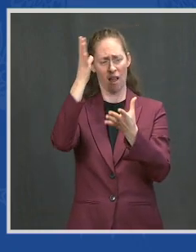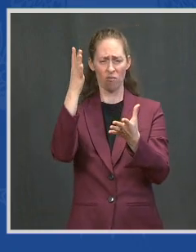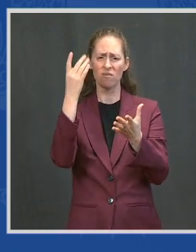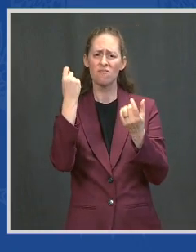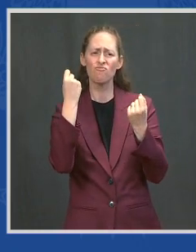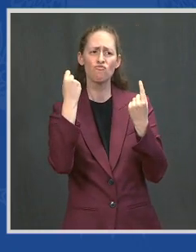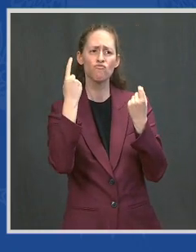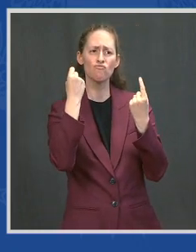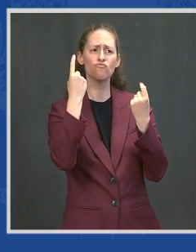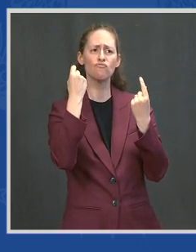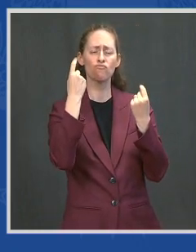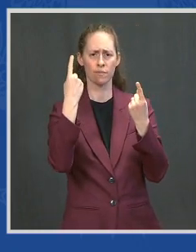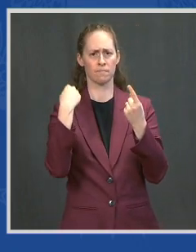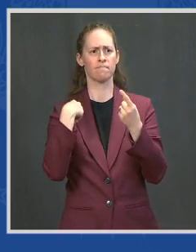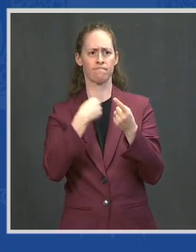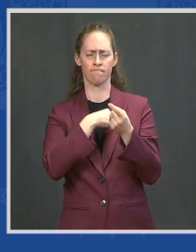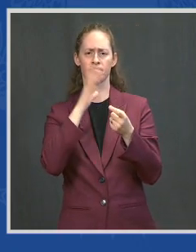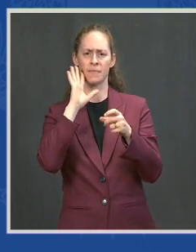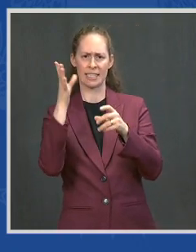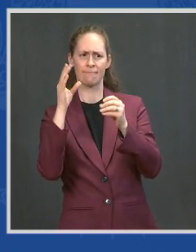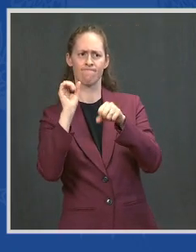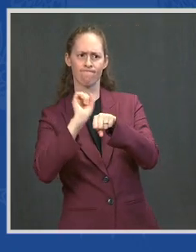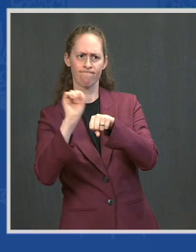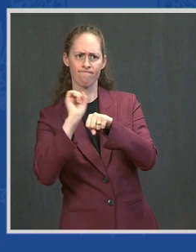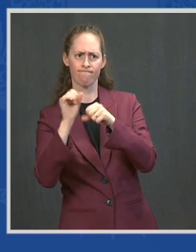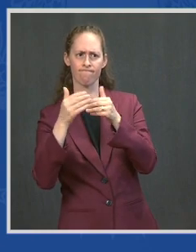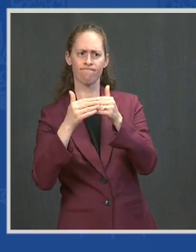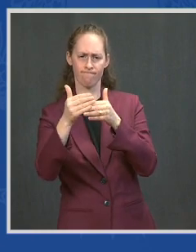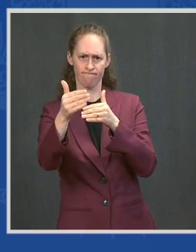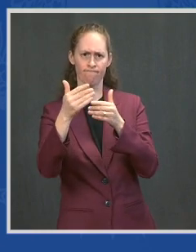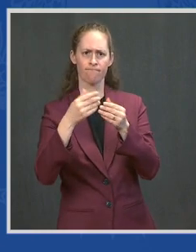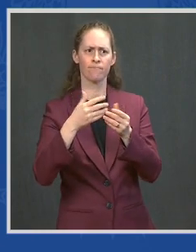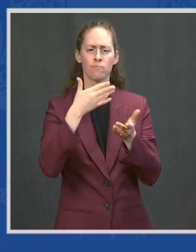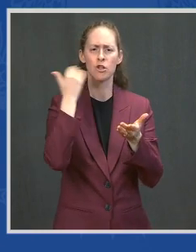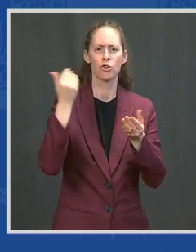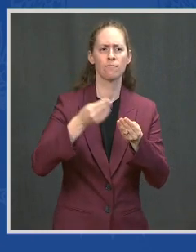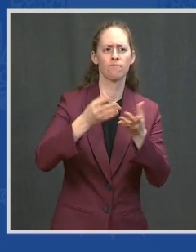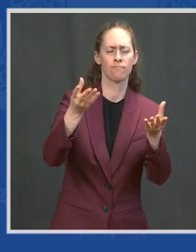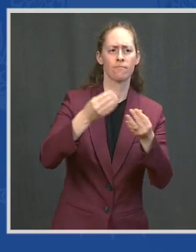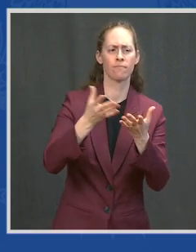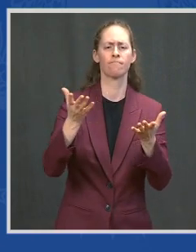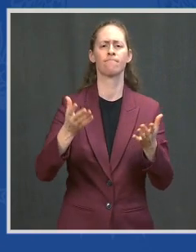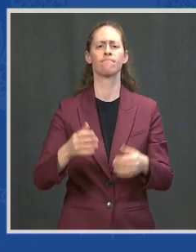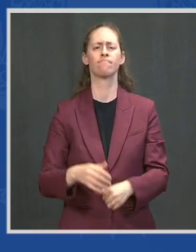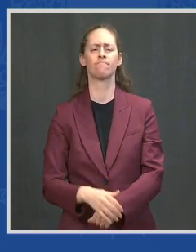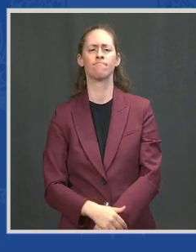within nearly 150 Americans living -- in fact, with 150 million Americans